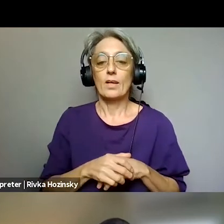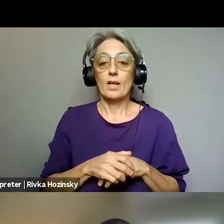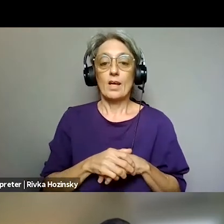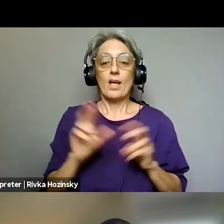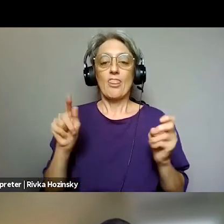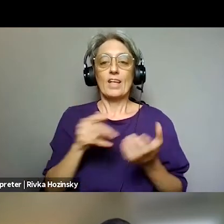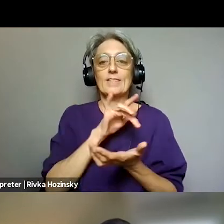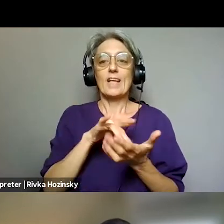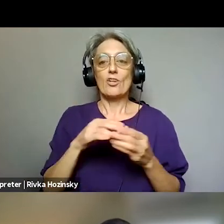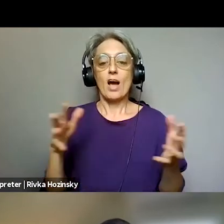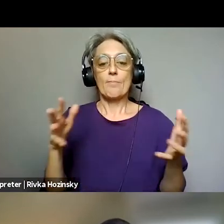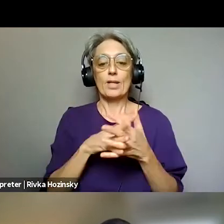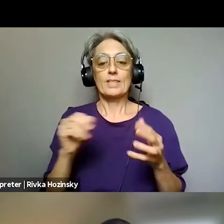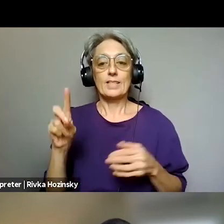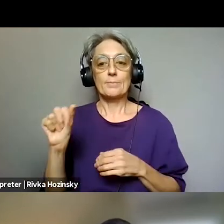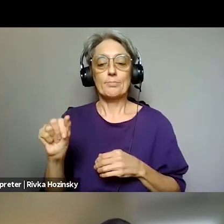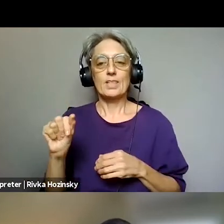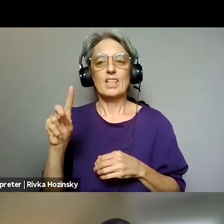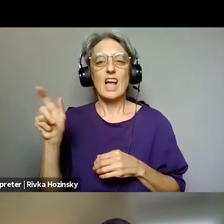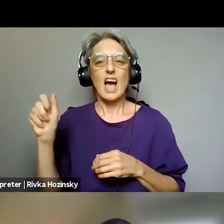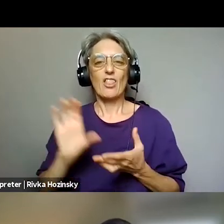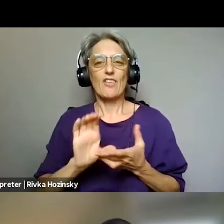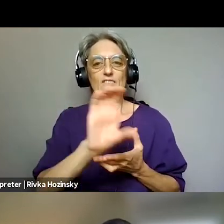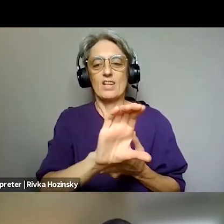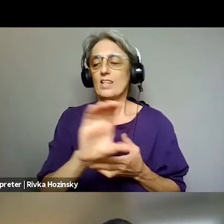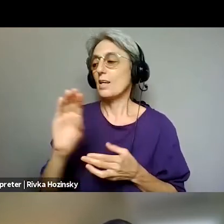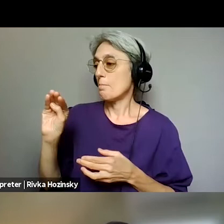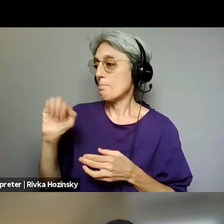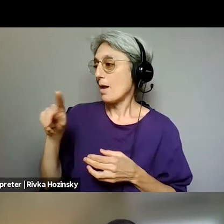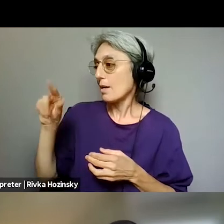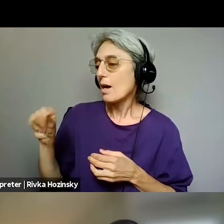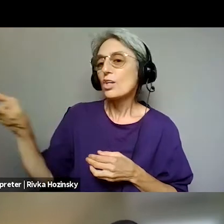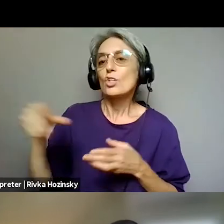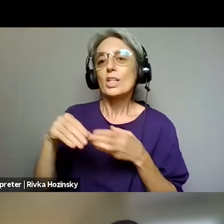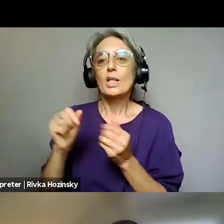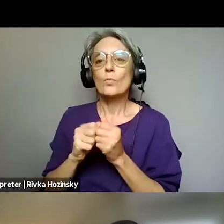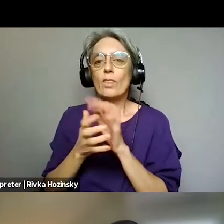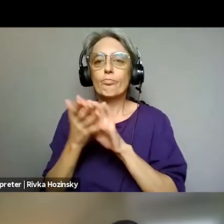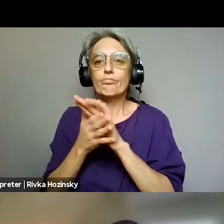by NIDILRR that Monika, you’re leading along with Willie Warner Johnson that you know that center